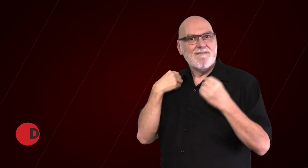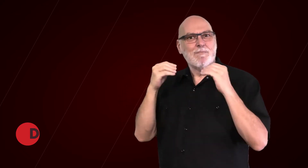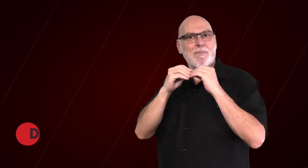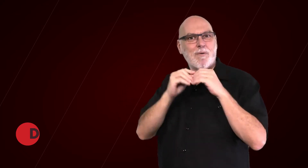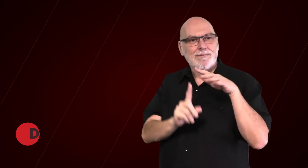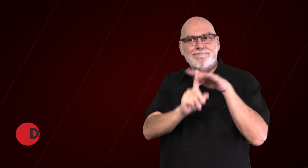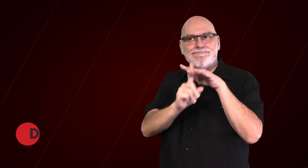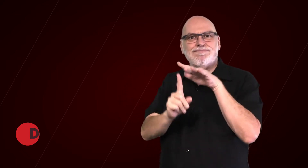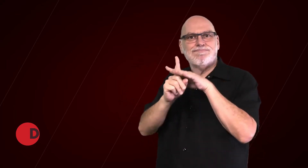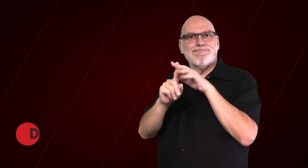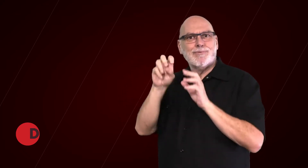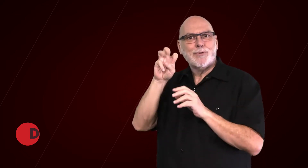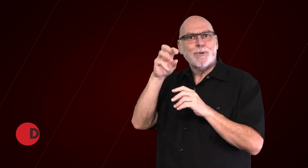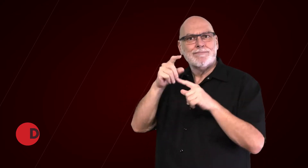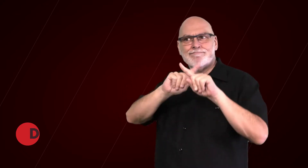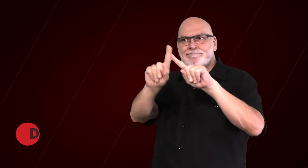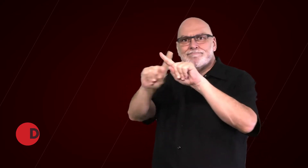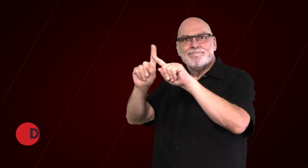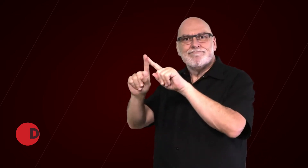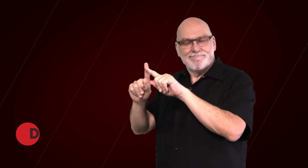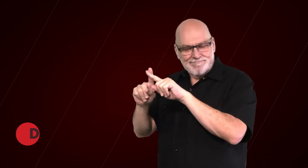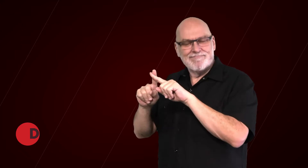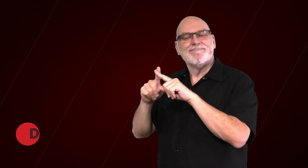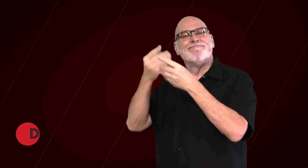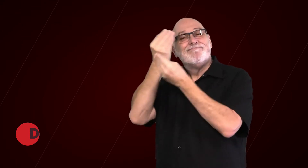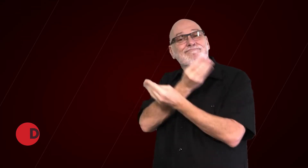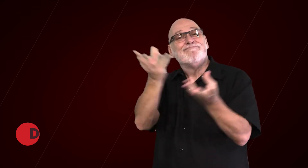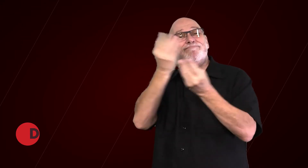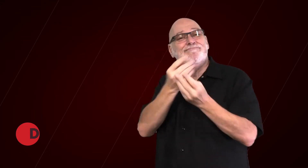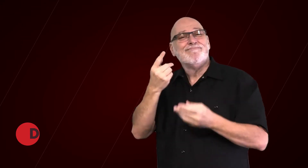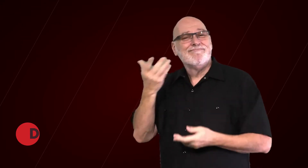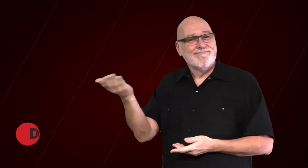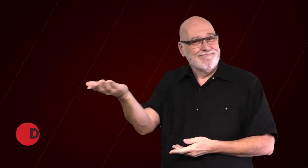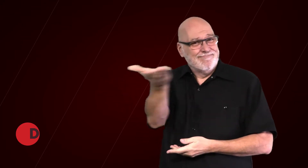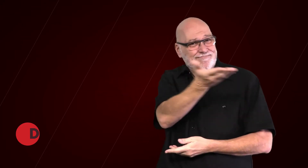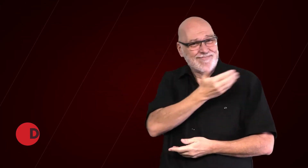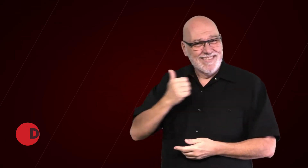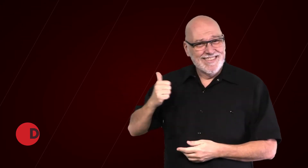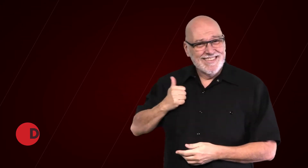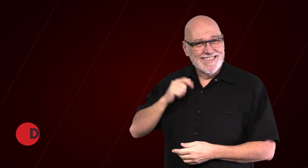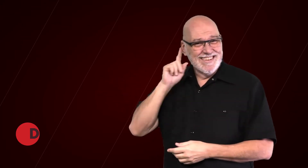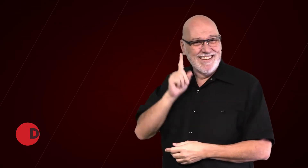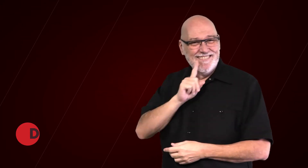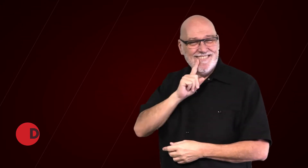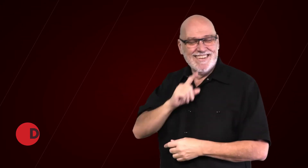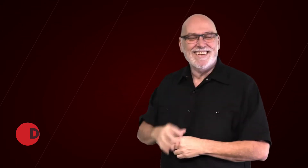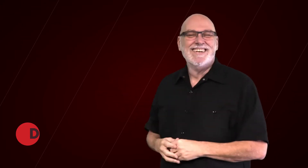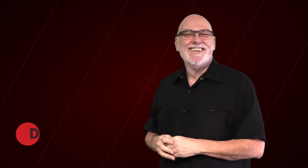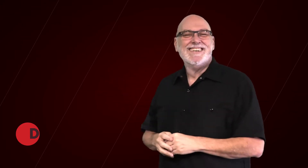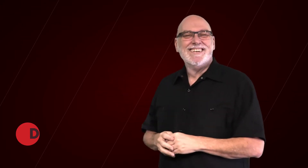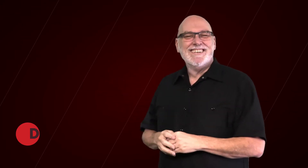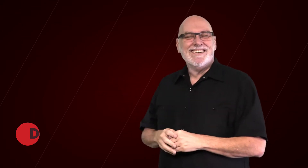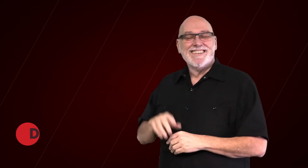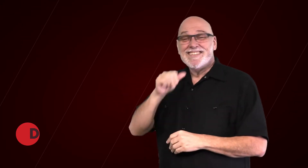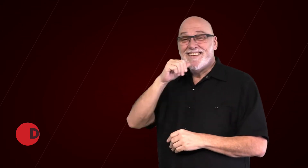Bringing alerts & news reports at intervals for all Deaf Canadians.